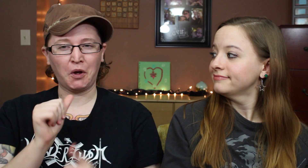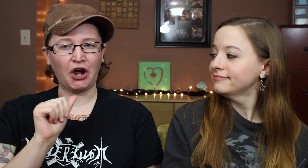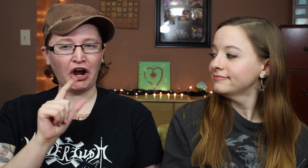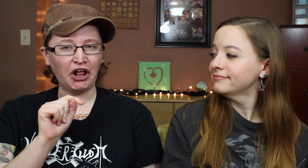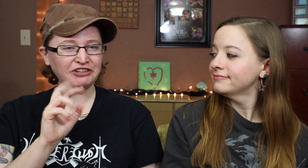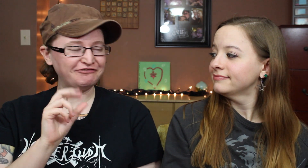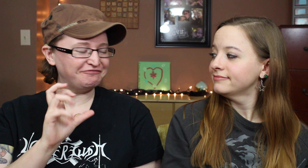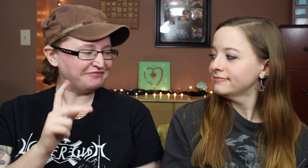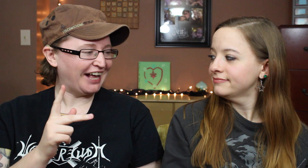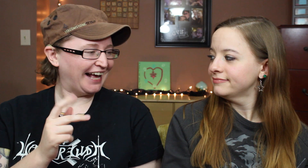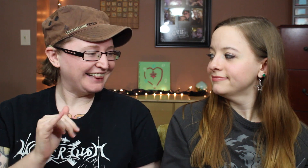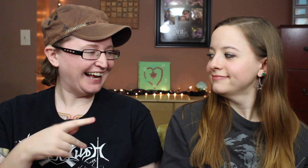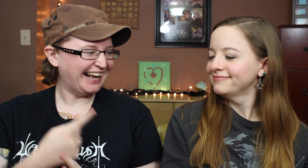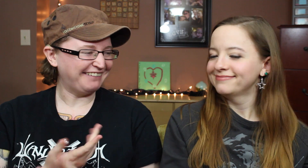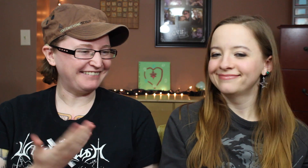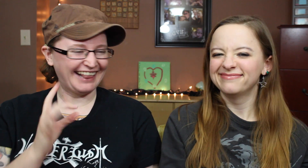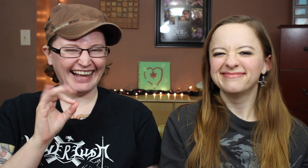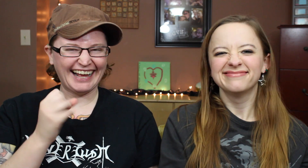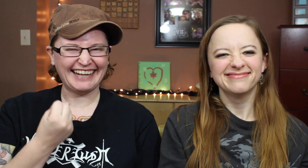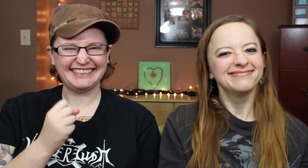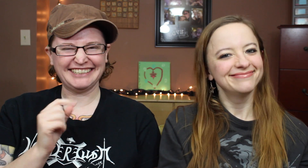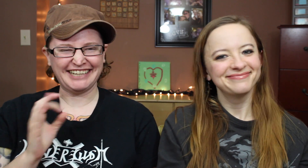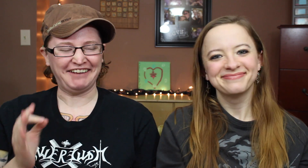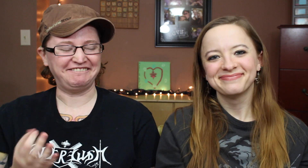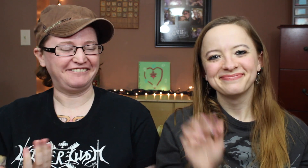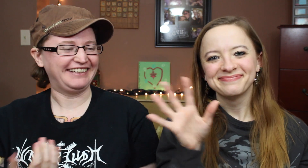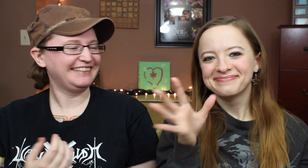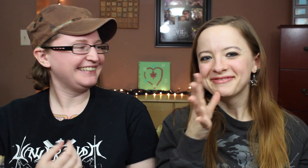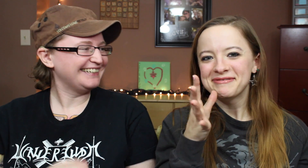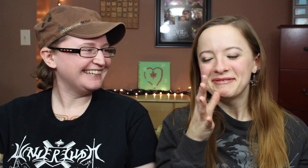music, mostly alternative rock. That kind of thing, the 80s stuff.